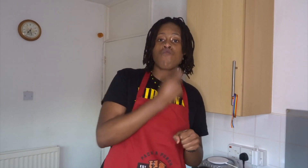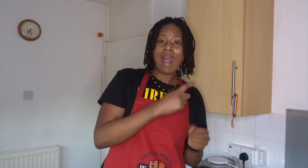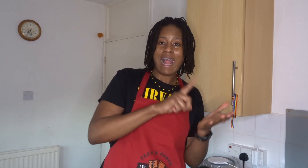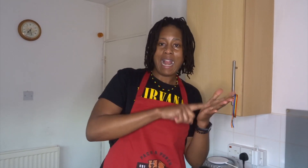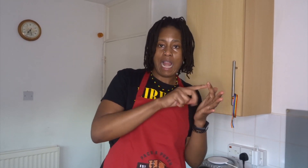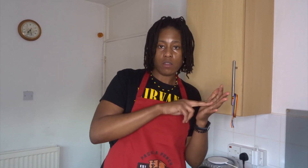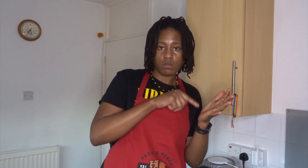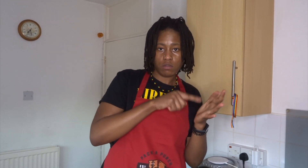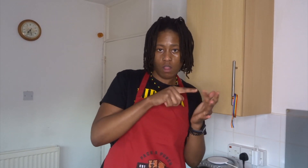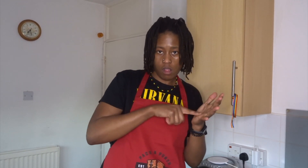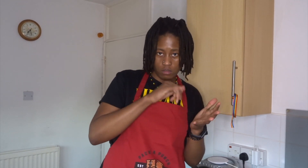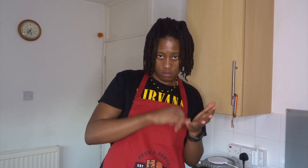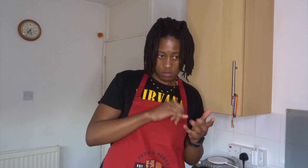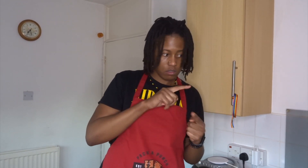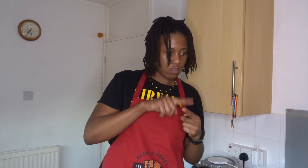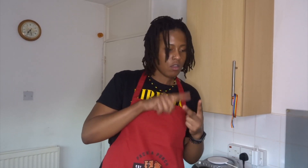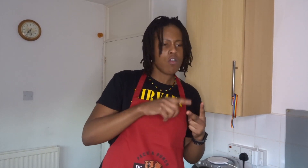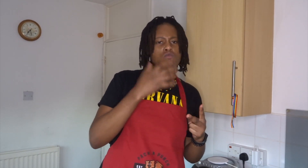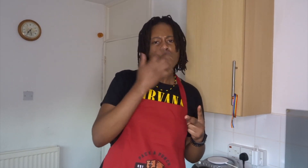So my measurements are as follows;